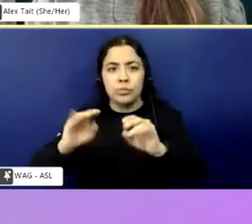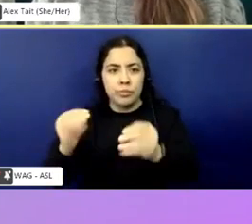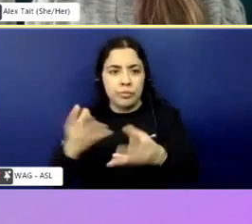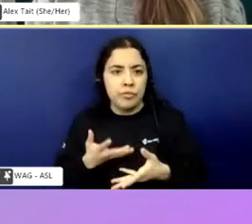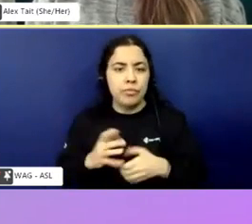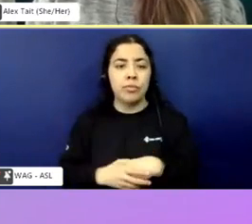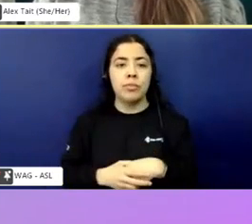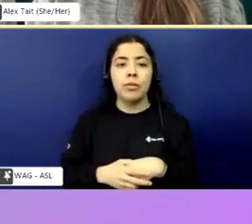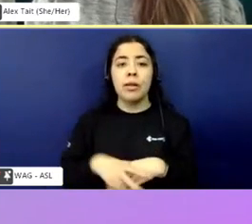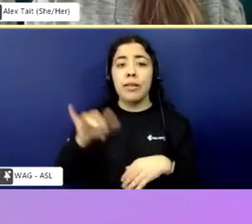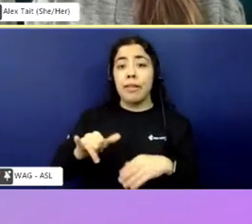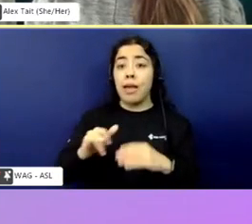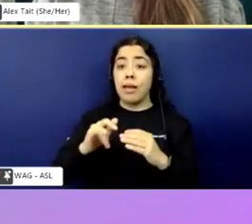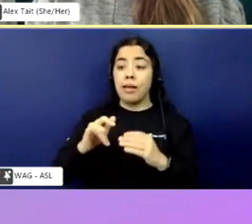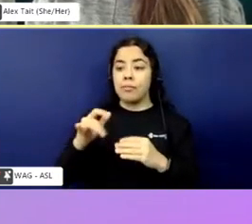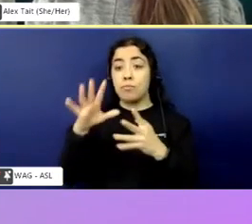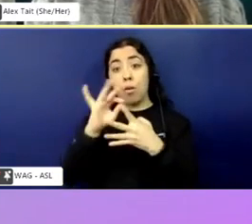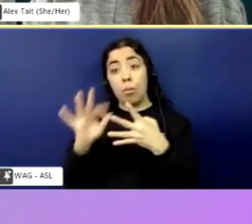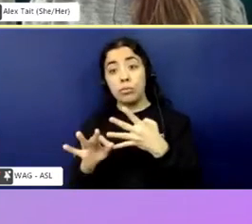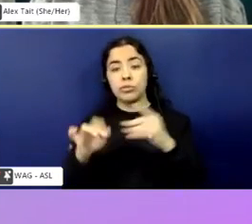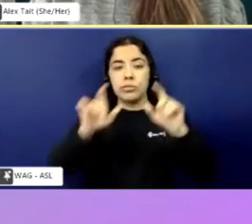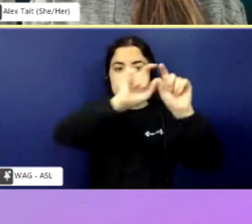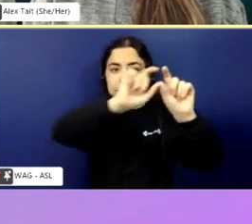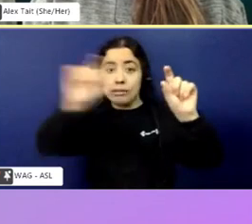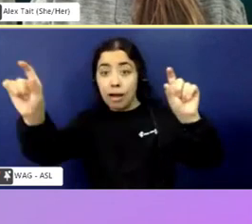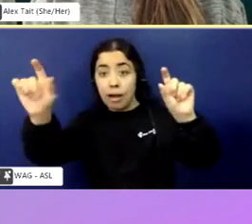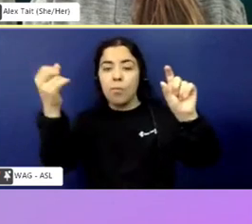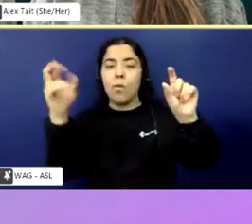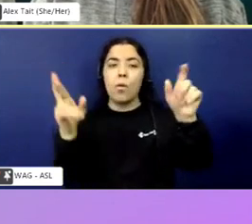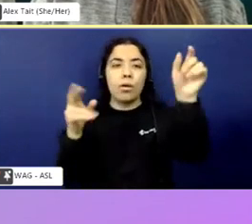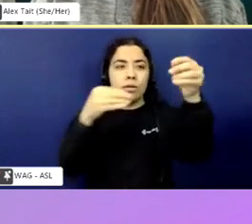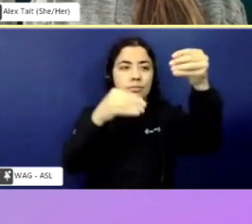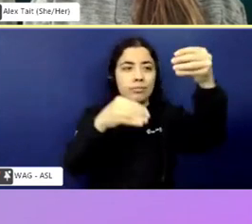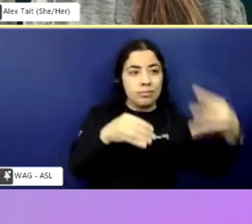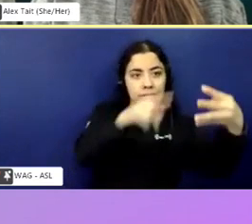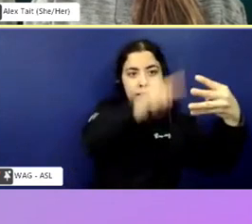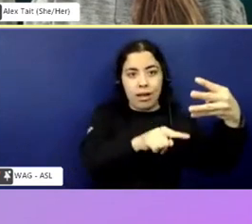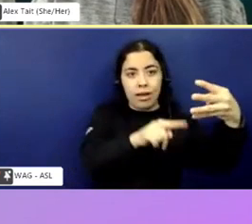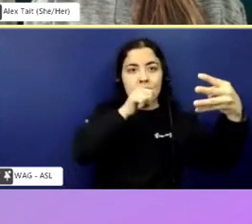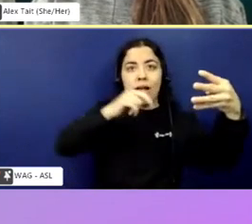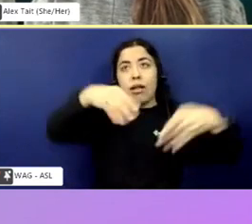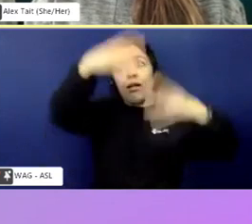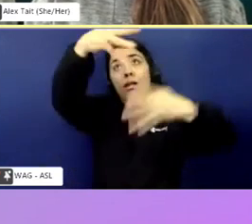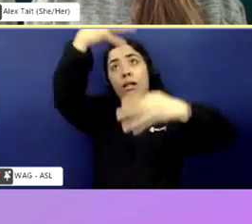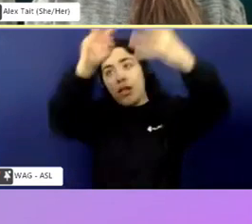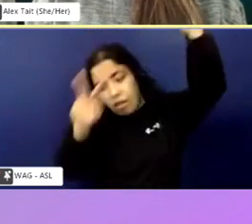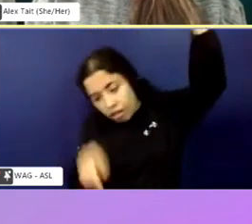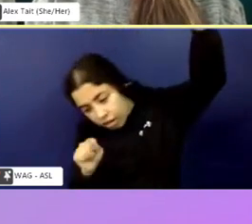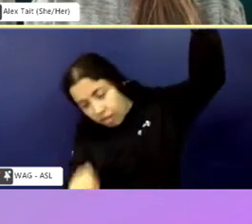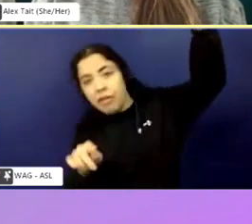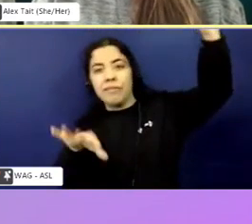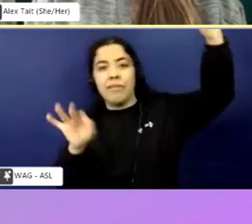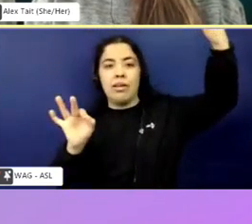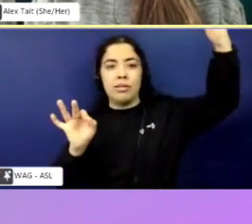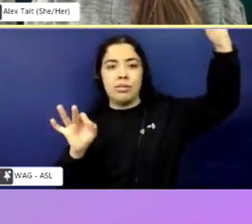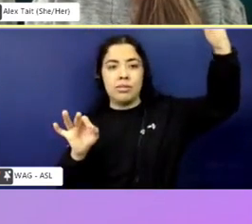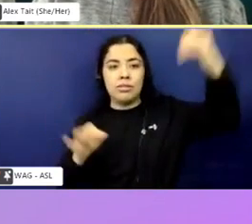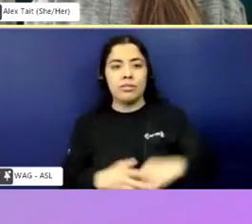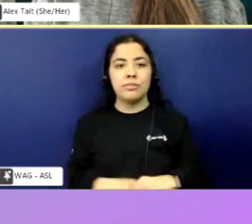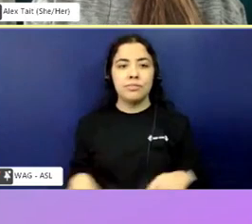provide provide good search. Make sure menus are at the top, or on the sidebar, not on the bottom, of a page.